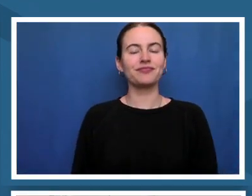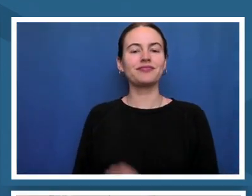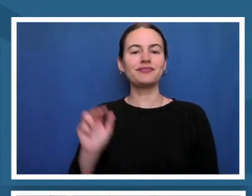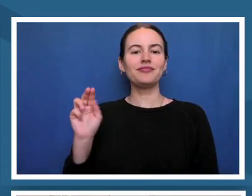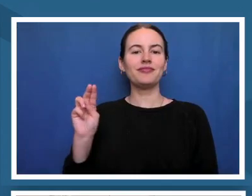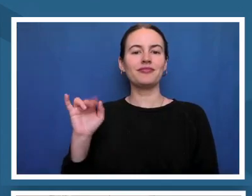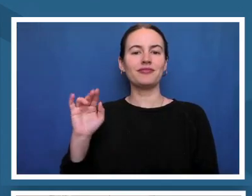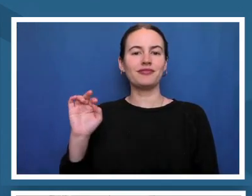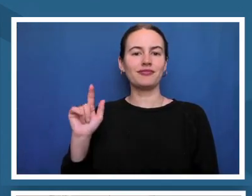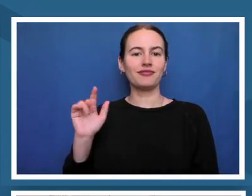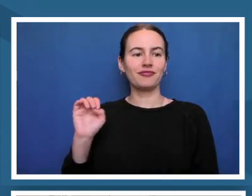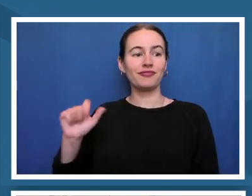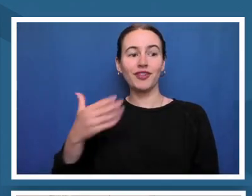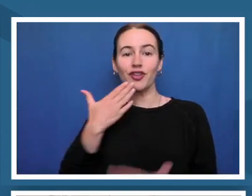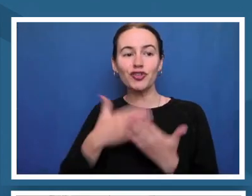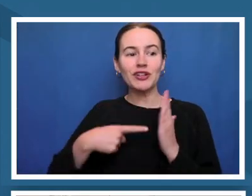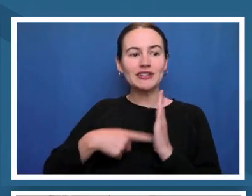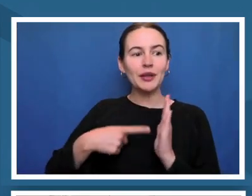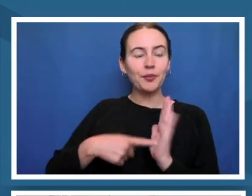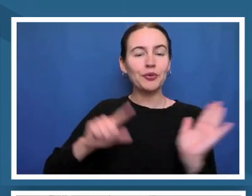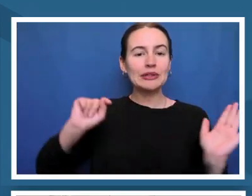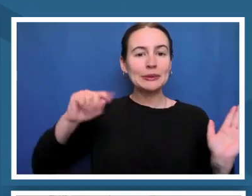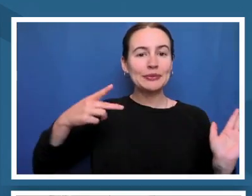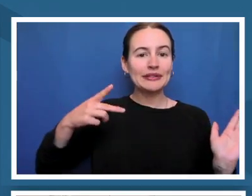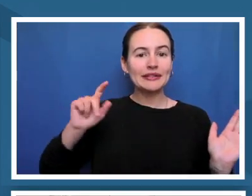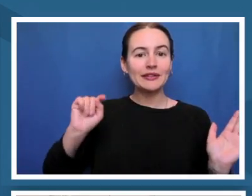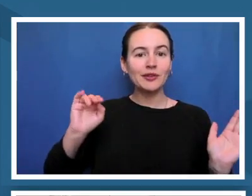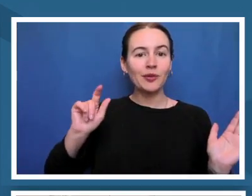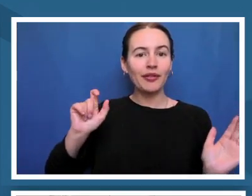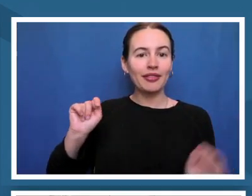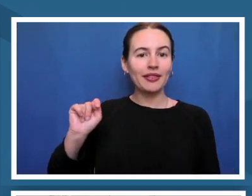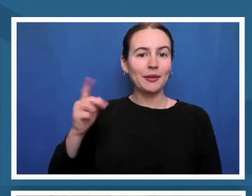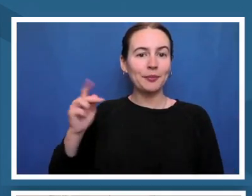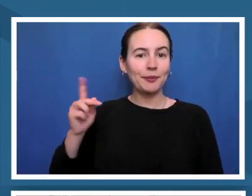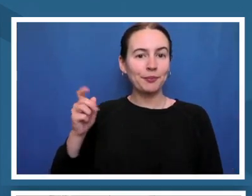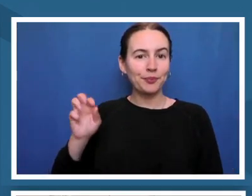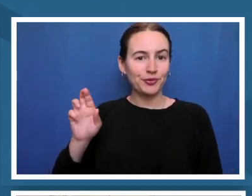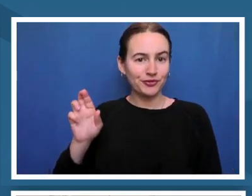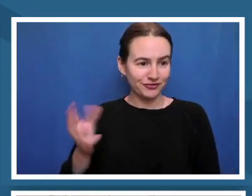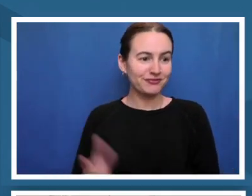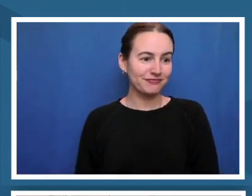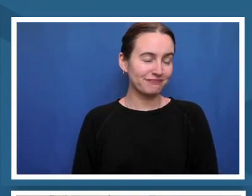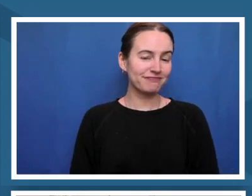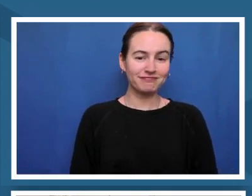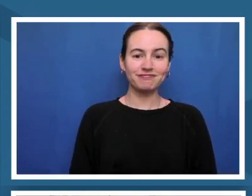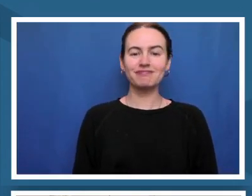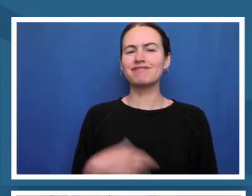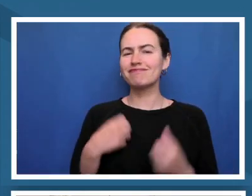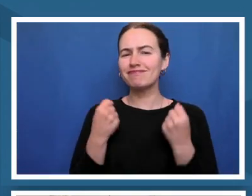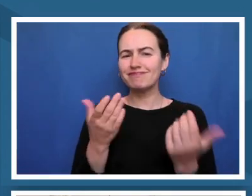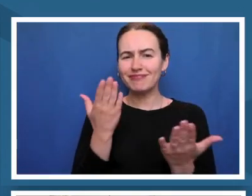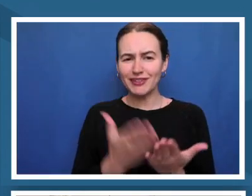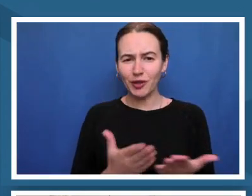toilet paper here so um we've done lots of objects and we had a